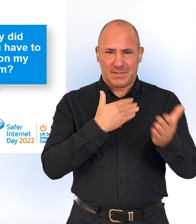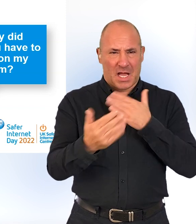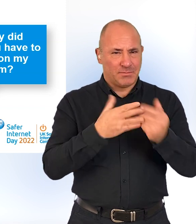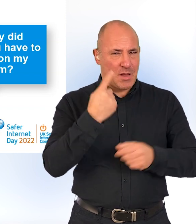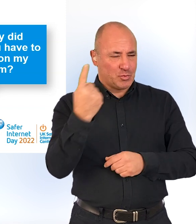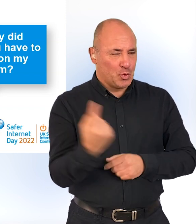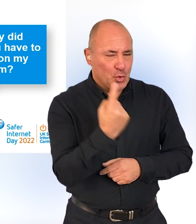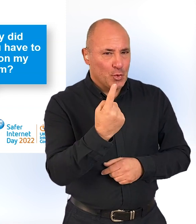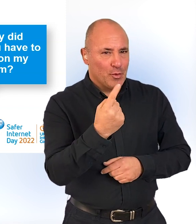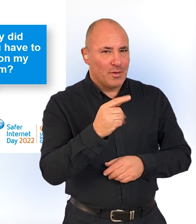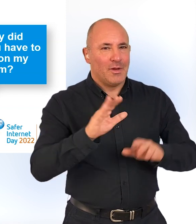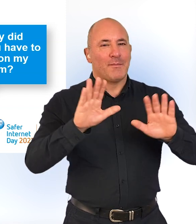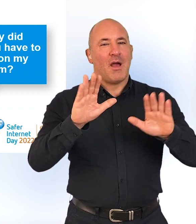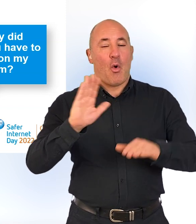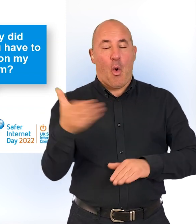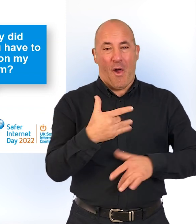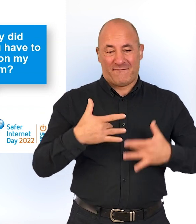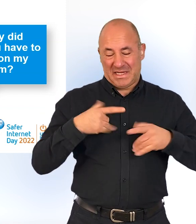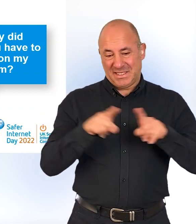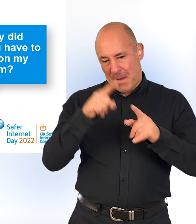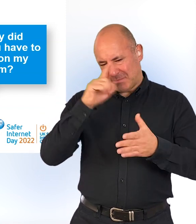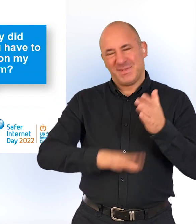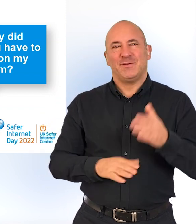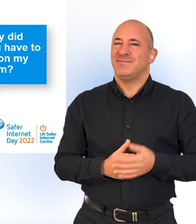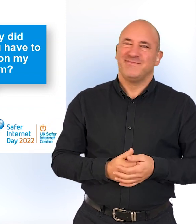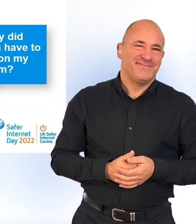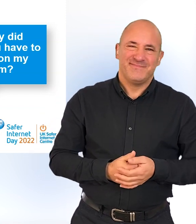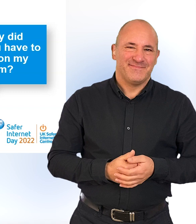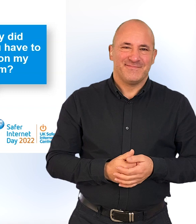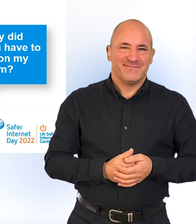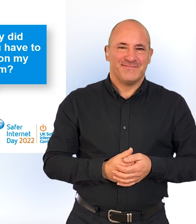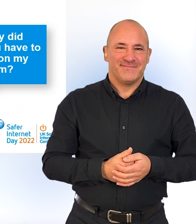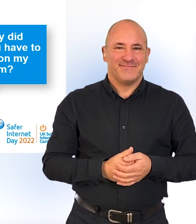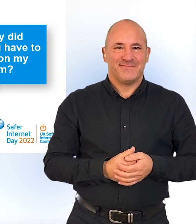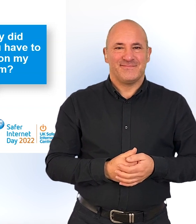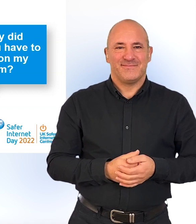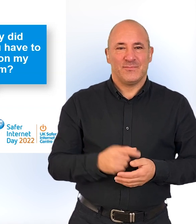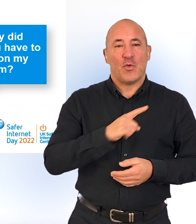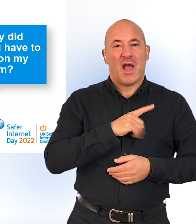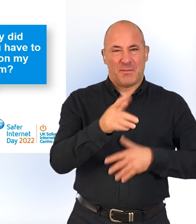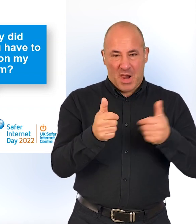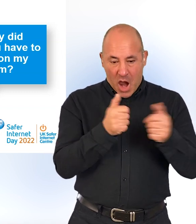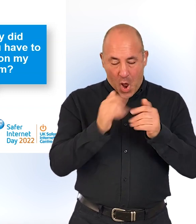where it does not matter who you are, this is not everyone’s experience. People can sometimes forget